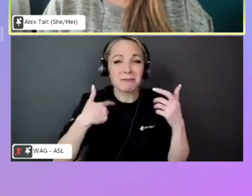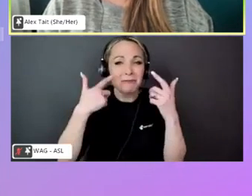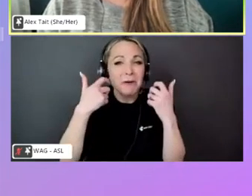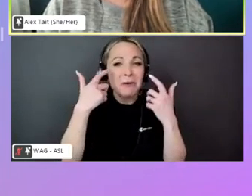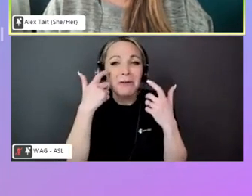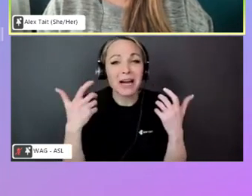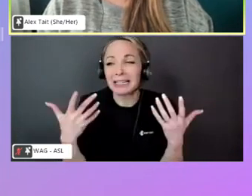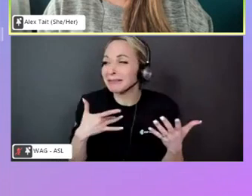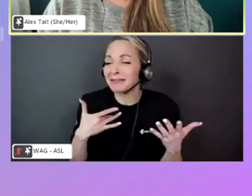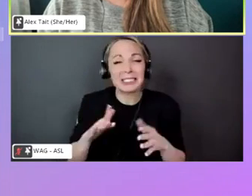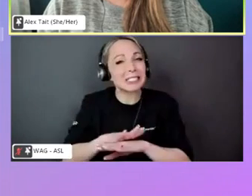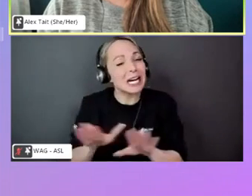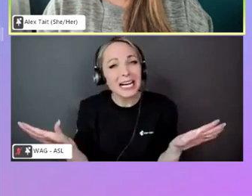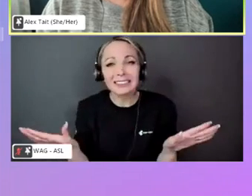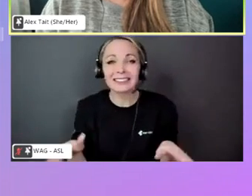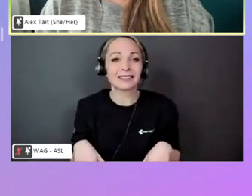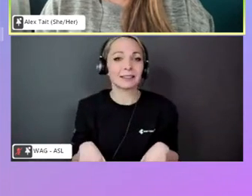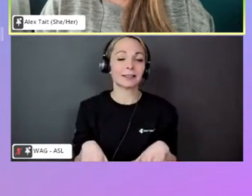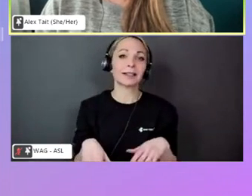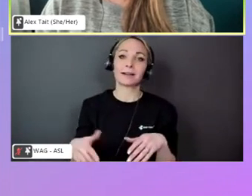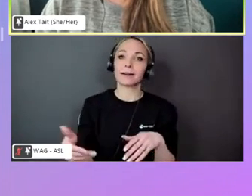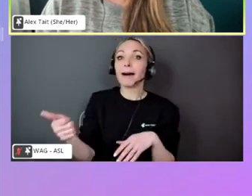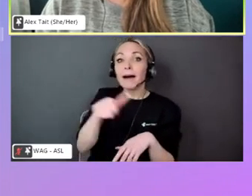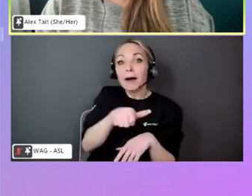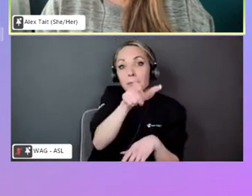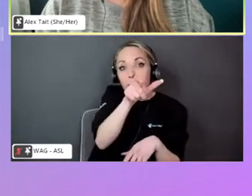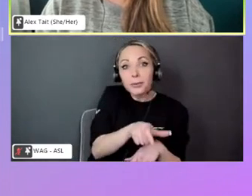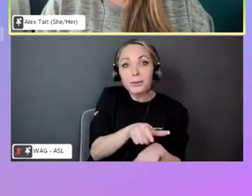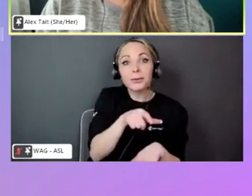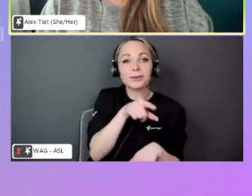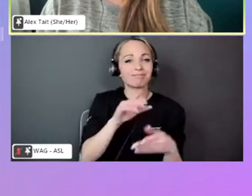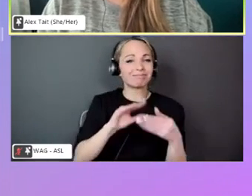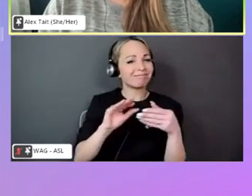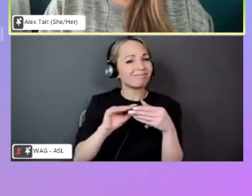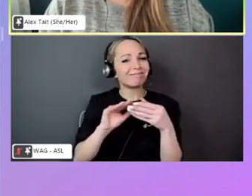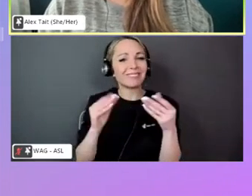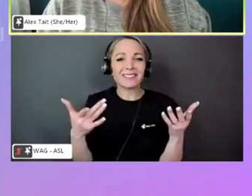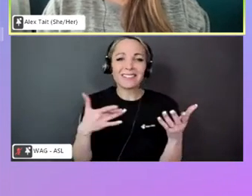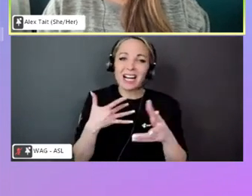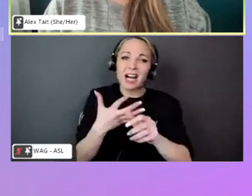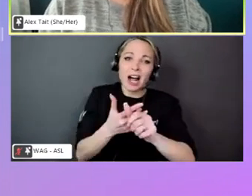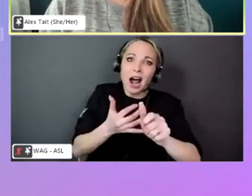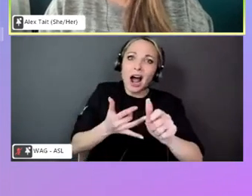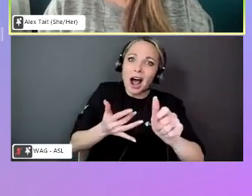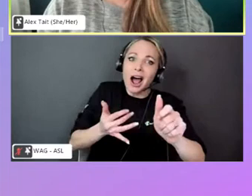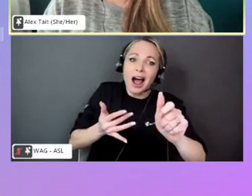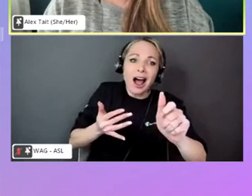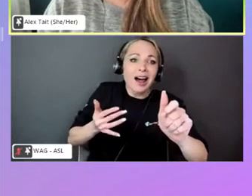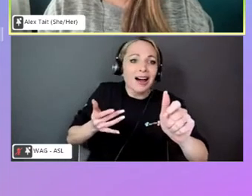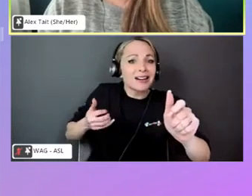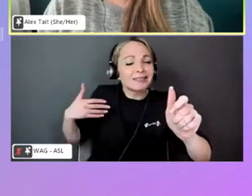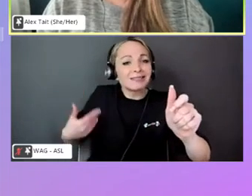reduced to angry I don't tears" here" know even here to guess what to do easier, to make it I'm falling